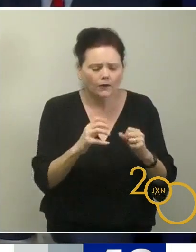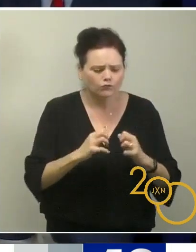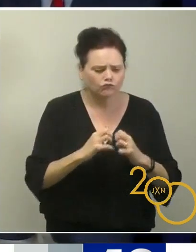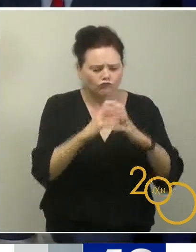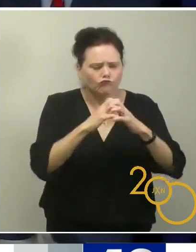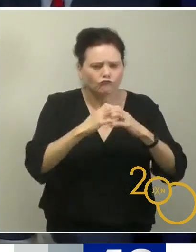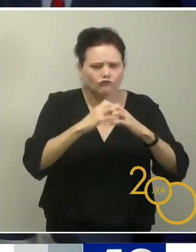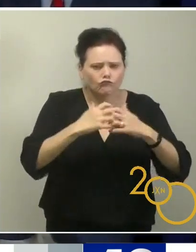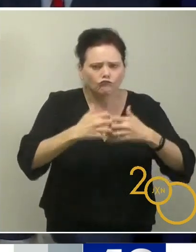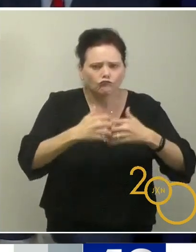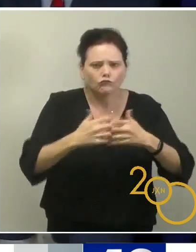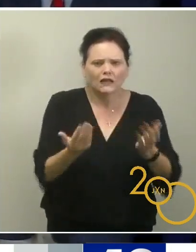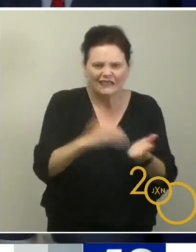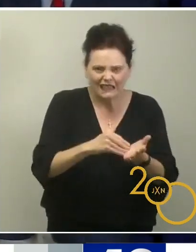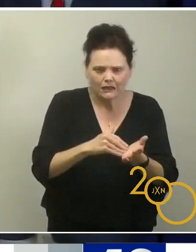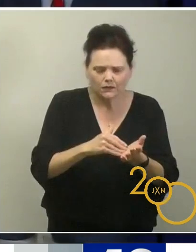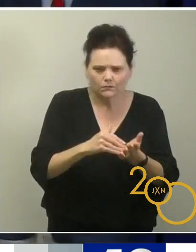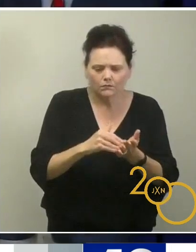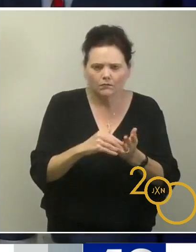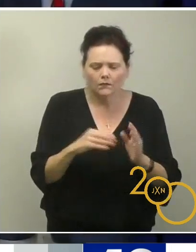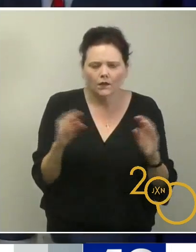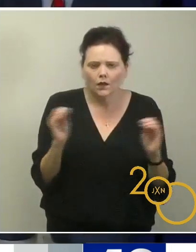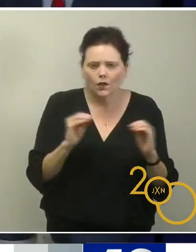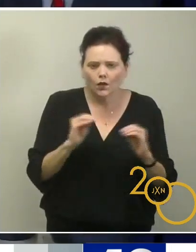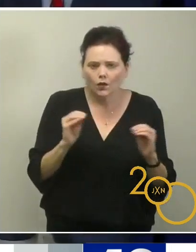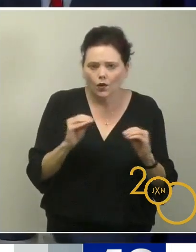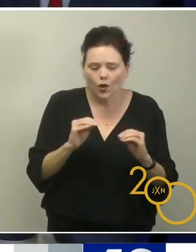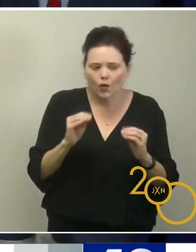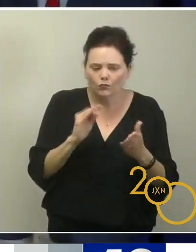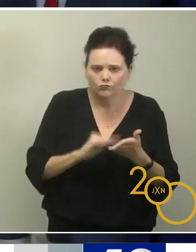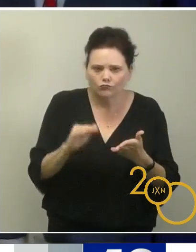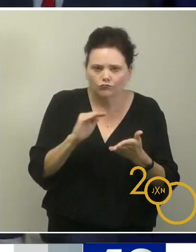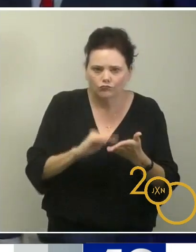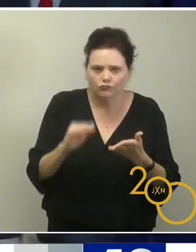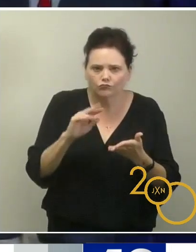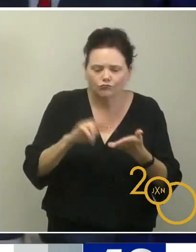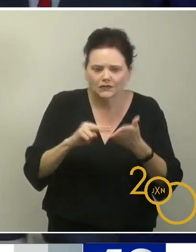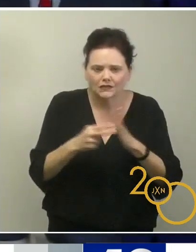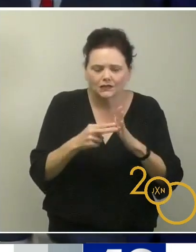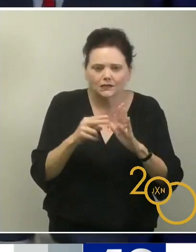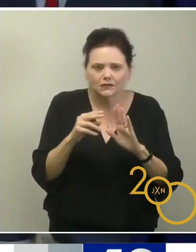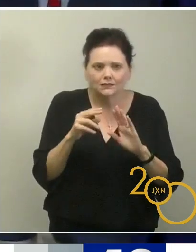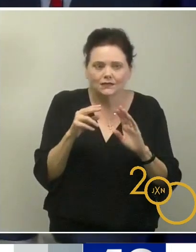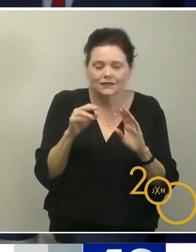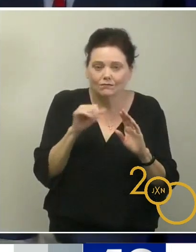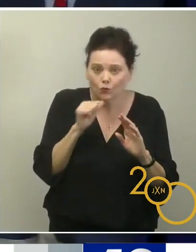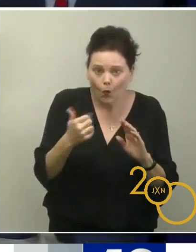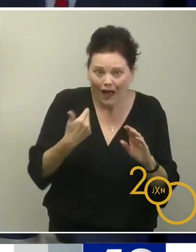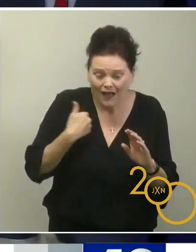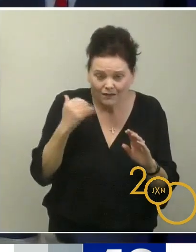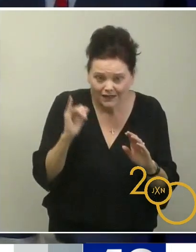WHAT AND WHERE THOSE PUMPS ARE AND WHEN THEY MAY BE ABLE TO GET BACK ONLINE.